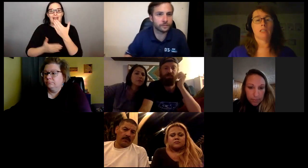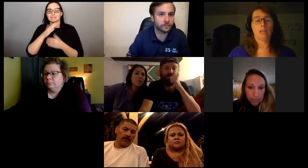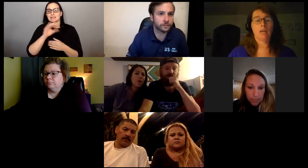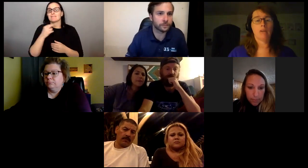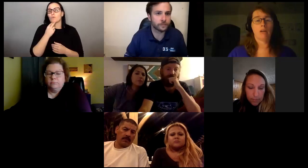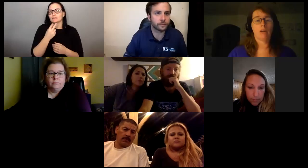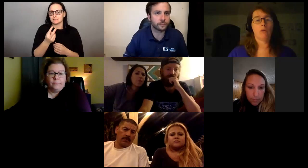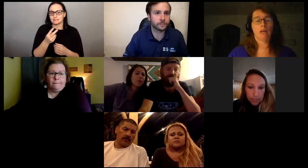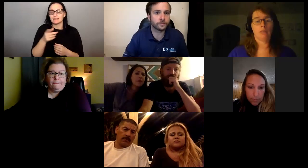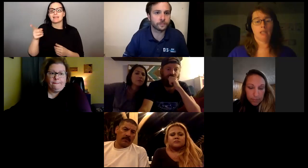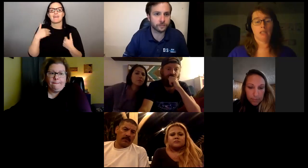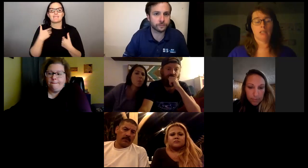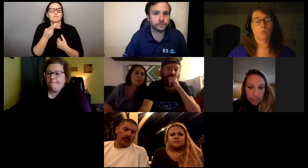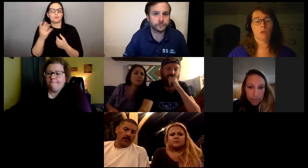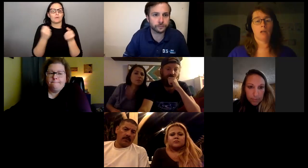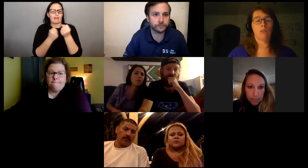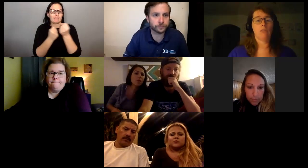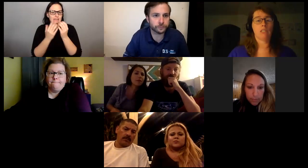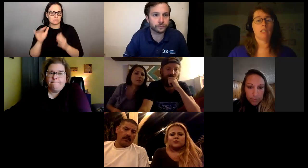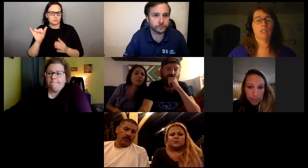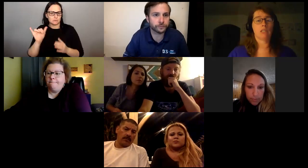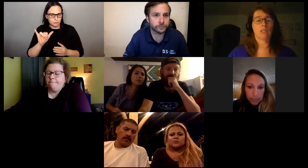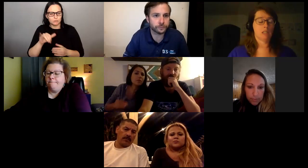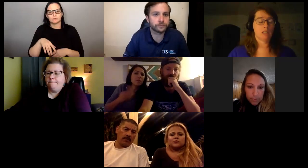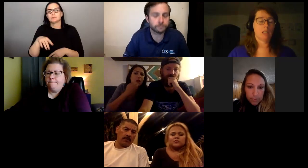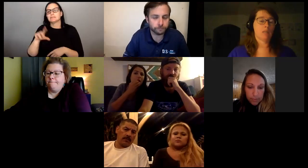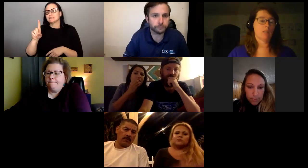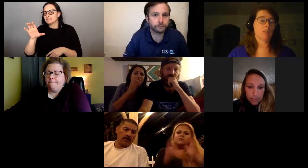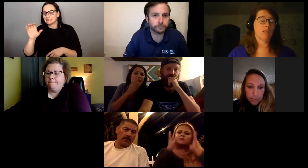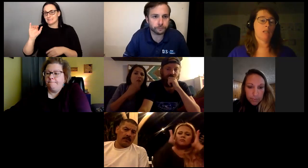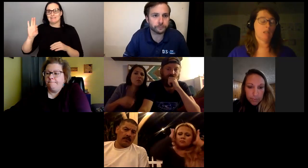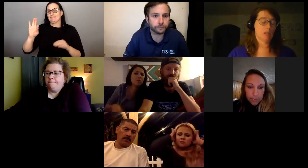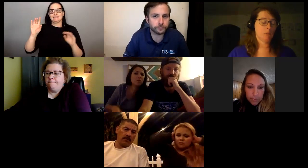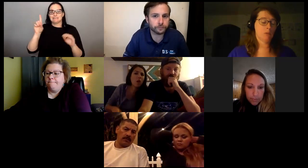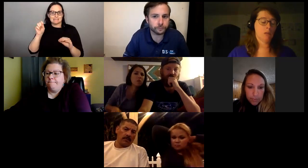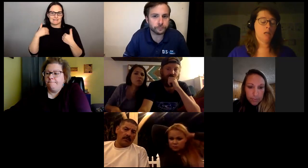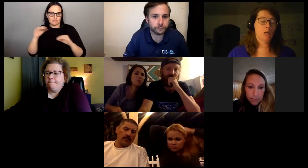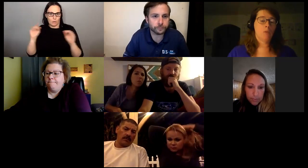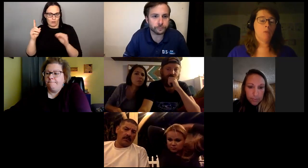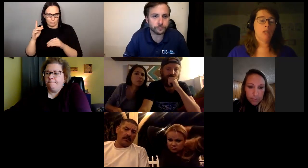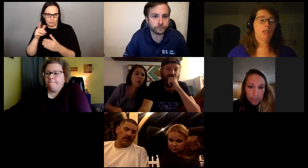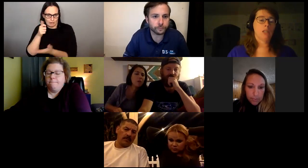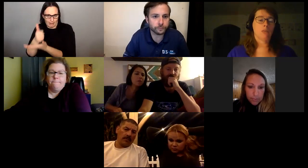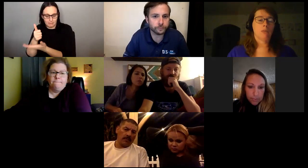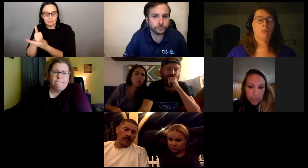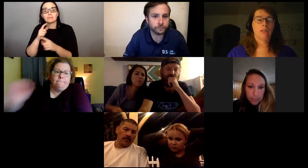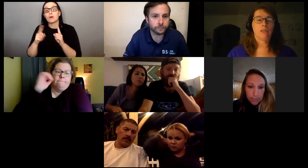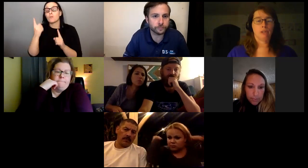have a couple of advocates as well if dcs doesn't have somebody that can help you but one of the things i want to point